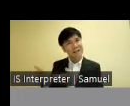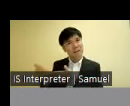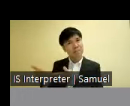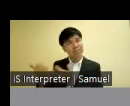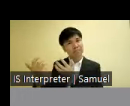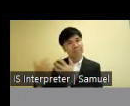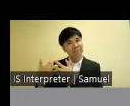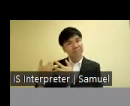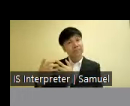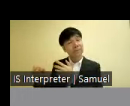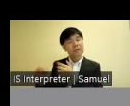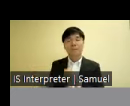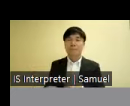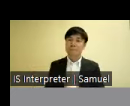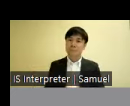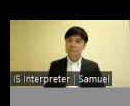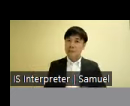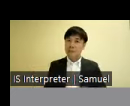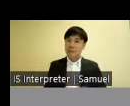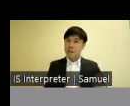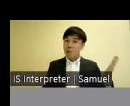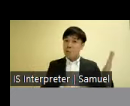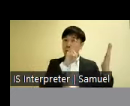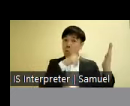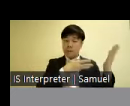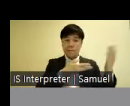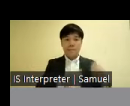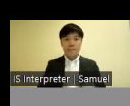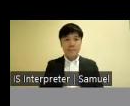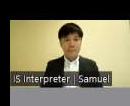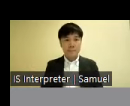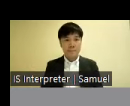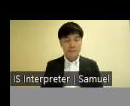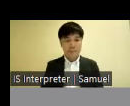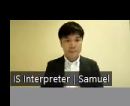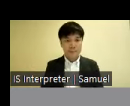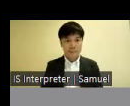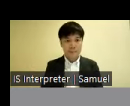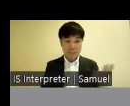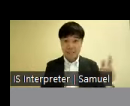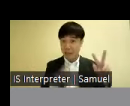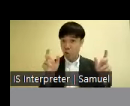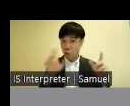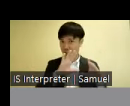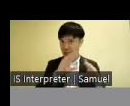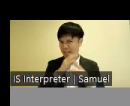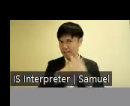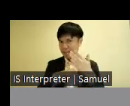And the updates include Disability Inclusion.